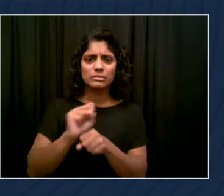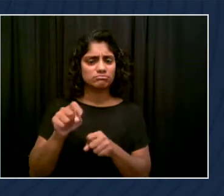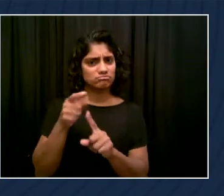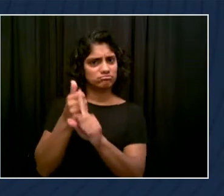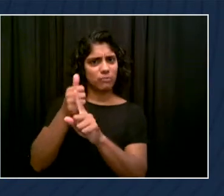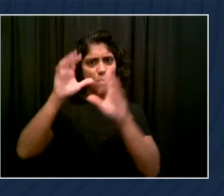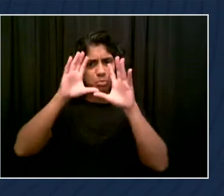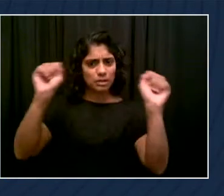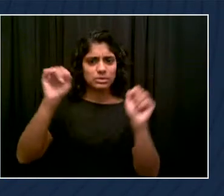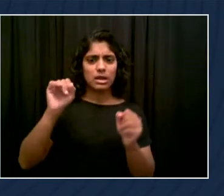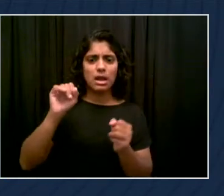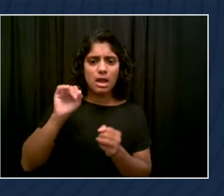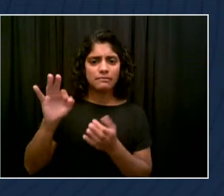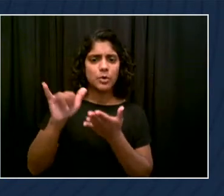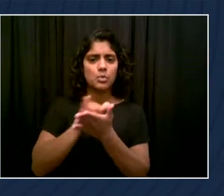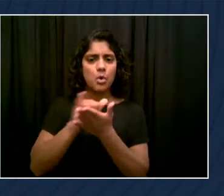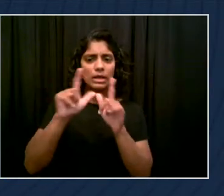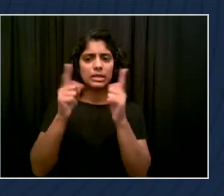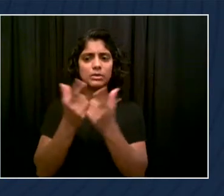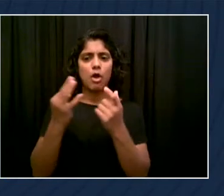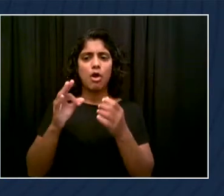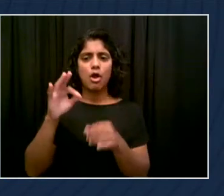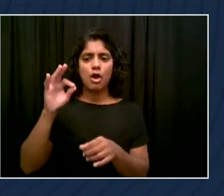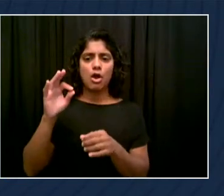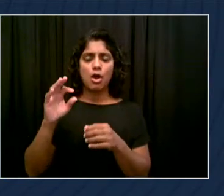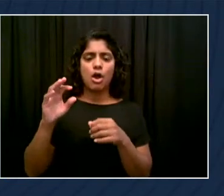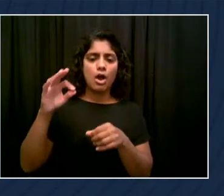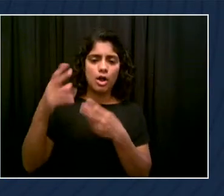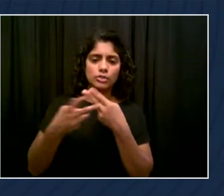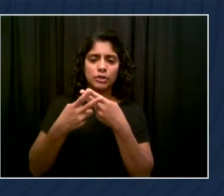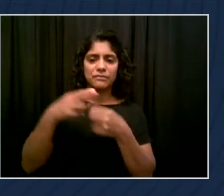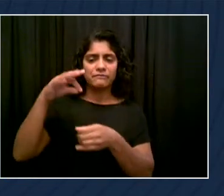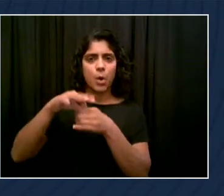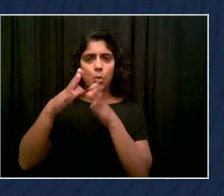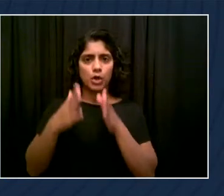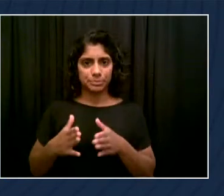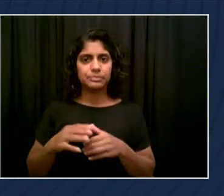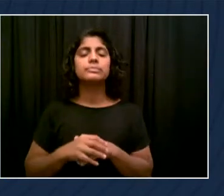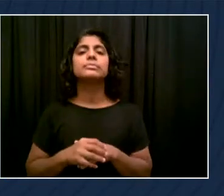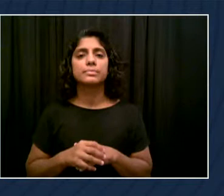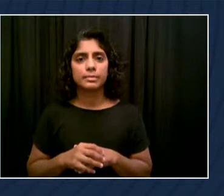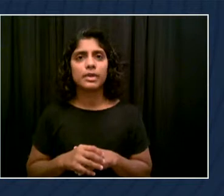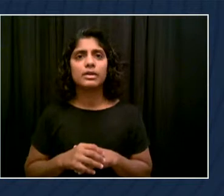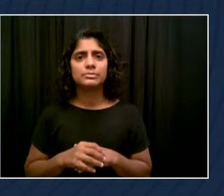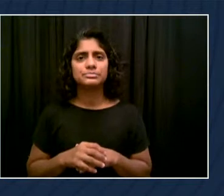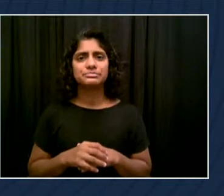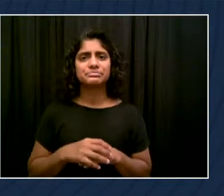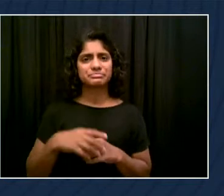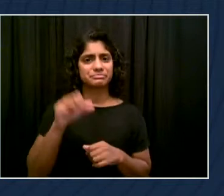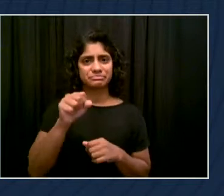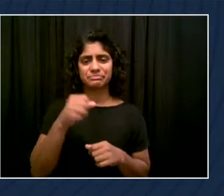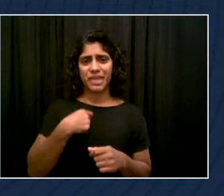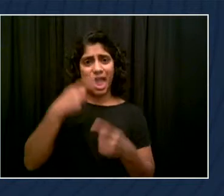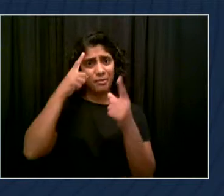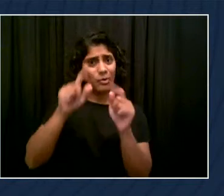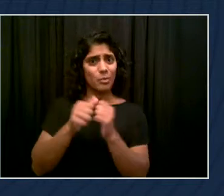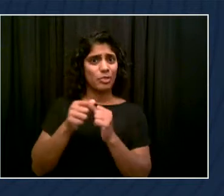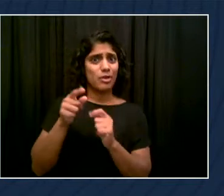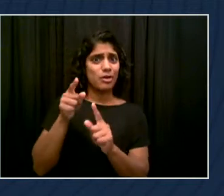ERSOURCES AS